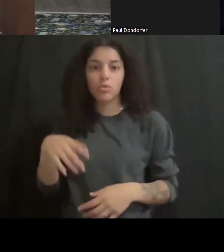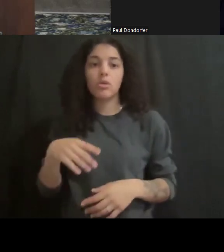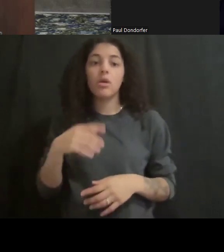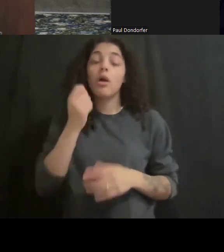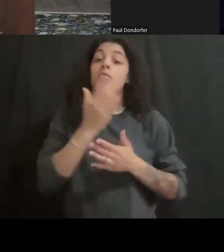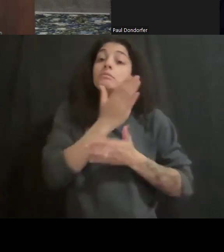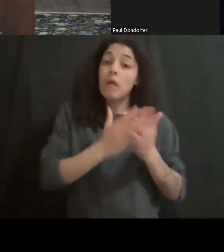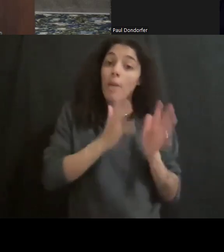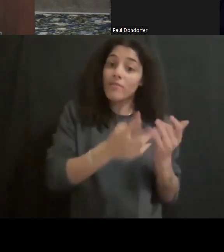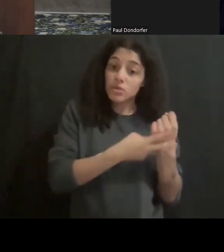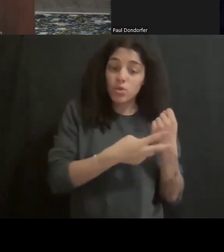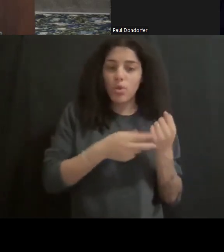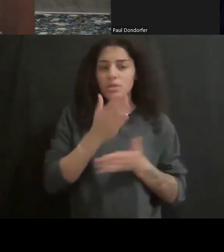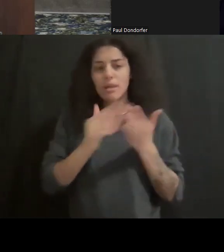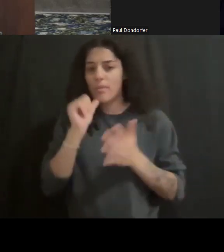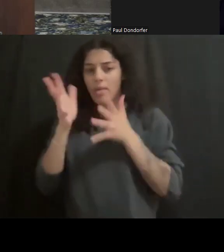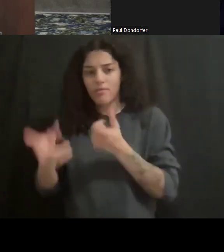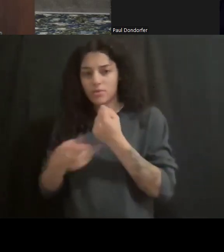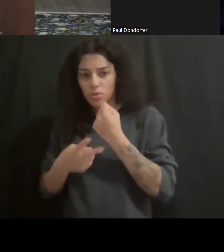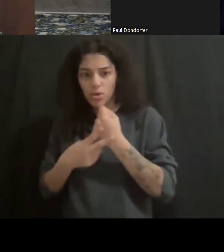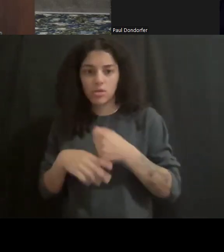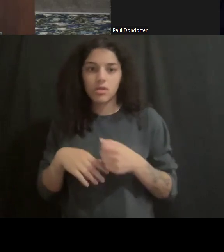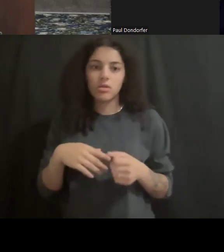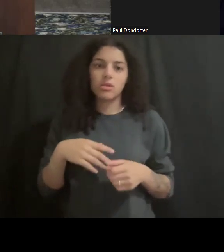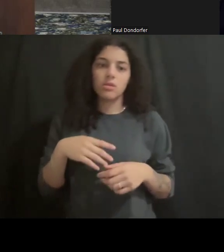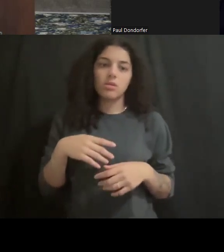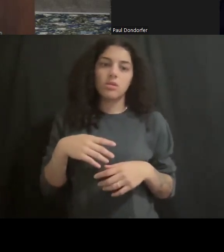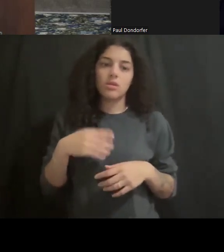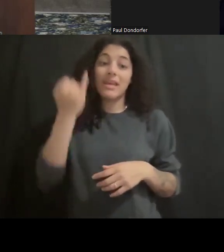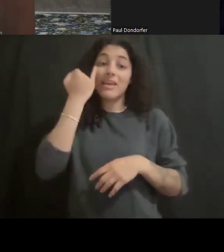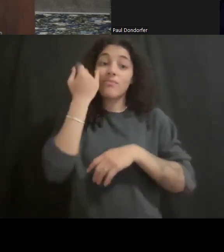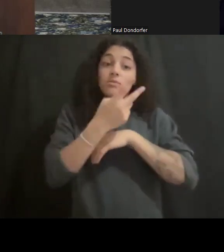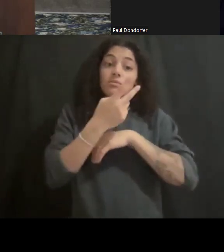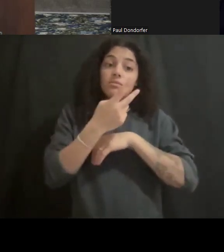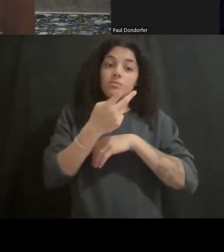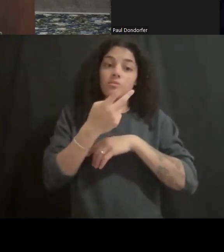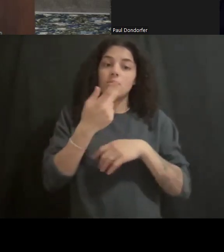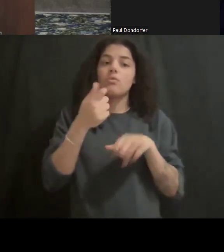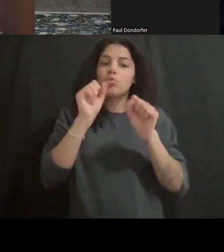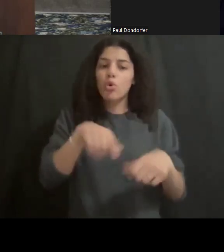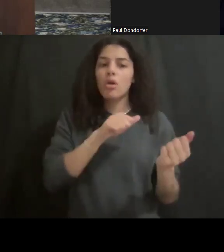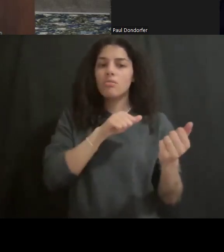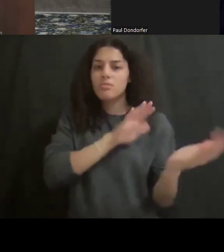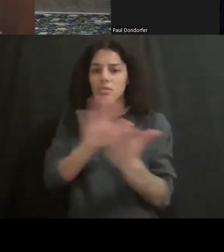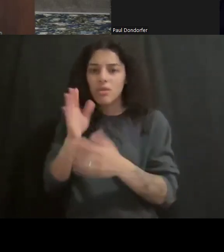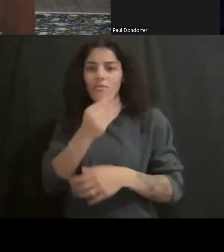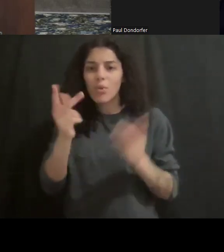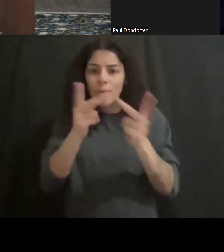you go to possibly to a few other local places One could be the Young Memorial Art Gallery or